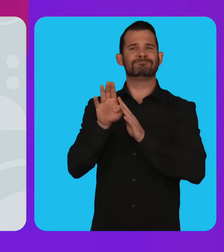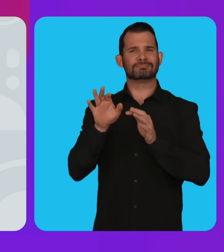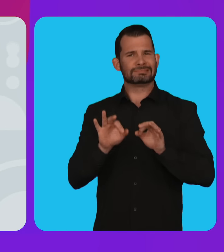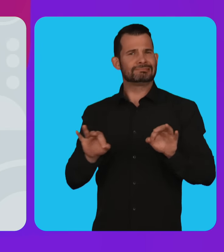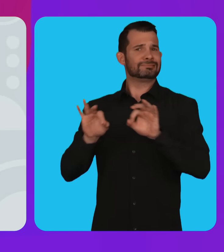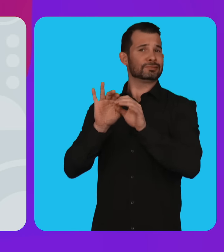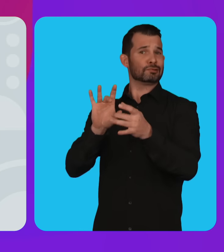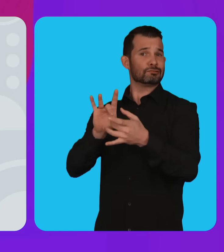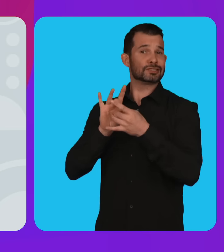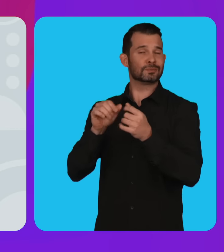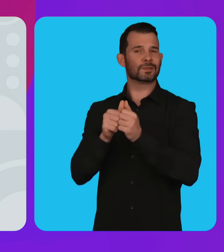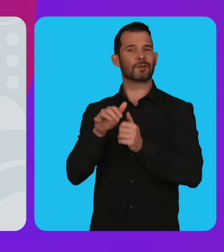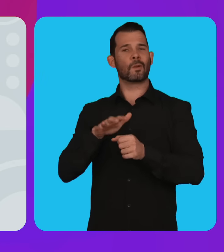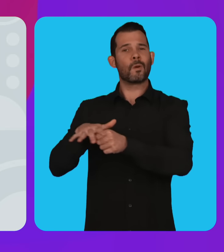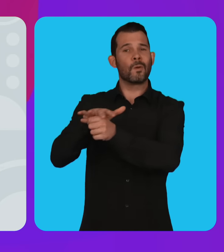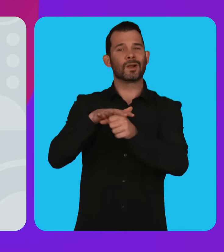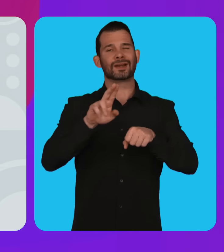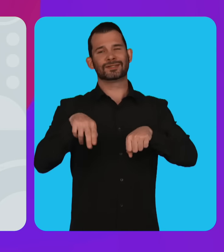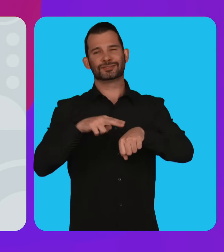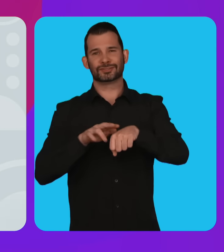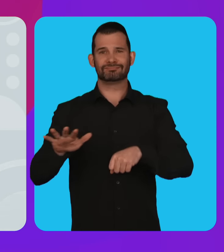meaningful relationships with local nations.